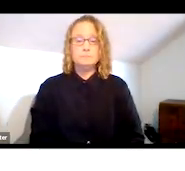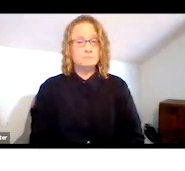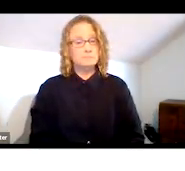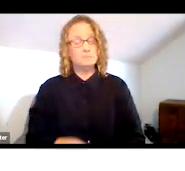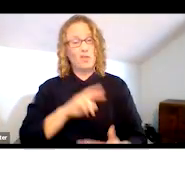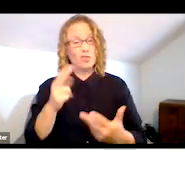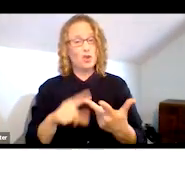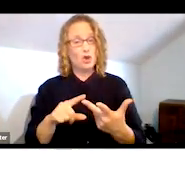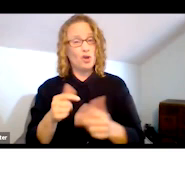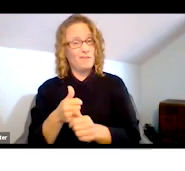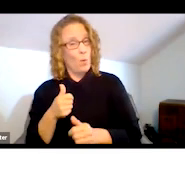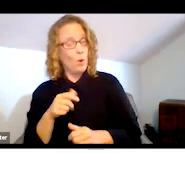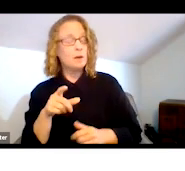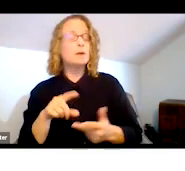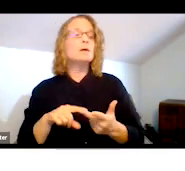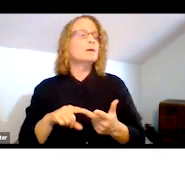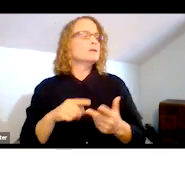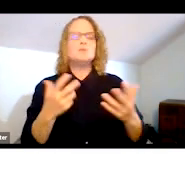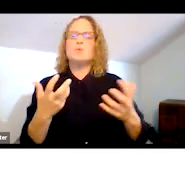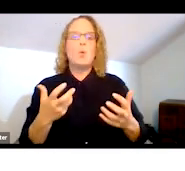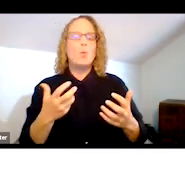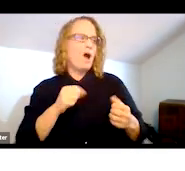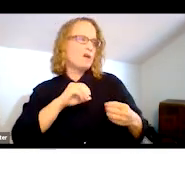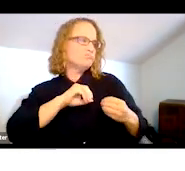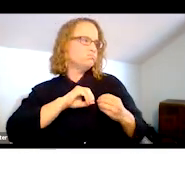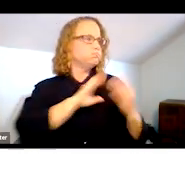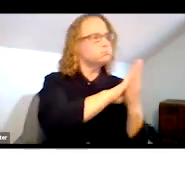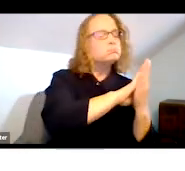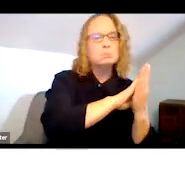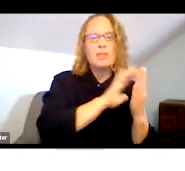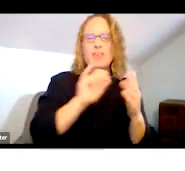the person's experience. We wanna validate their emotions and just help them